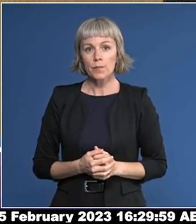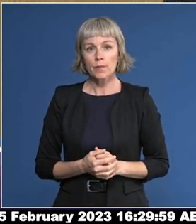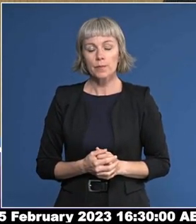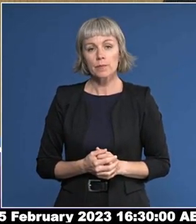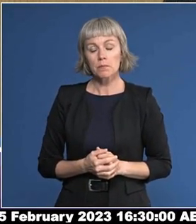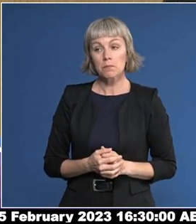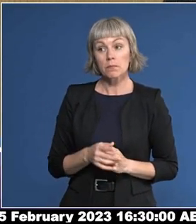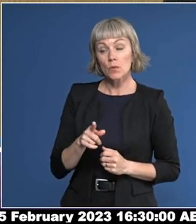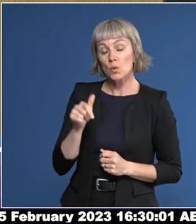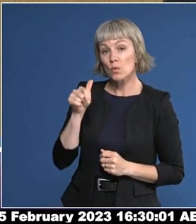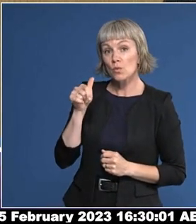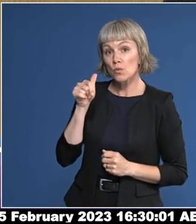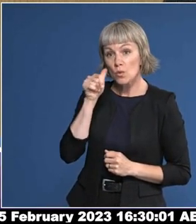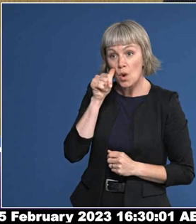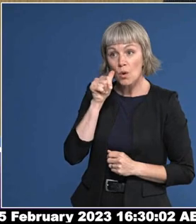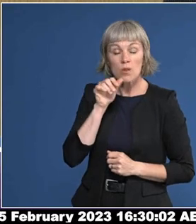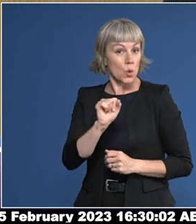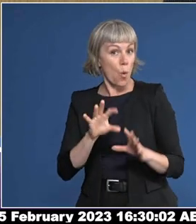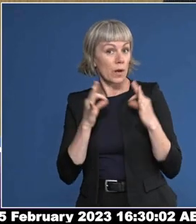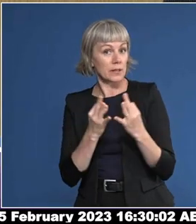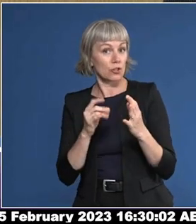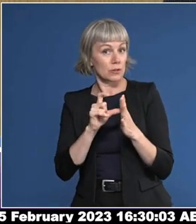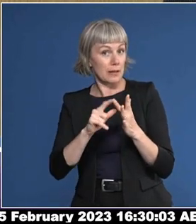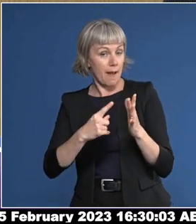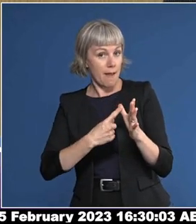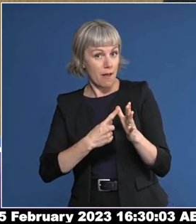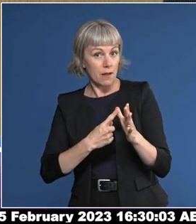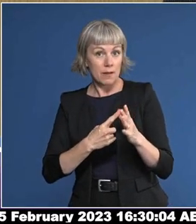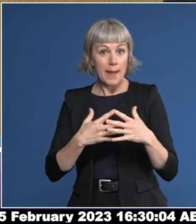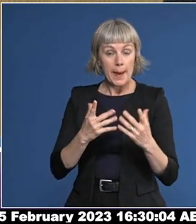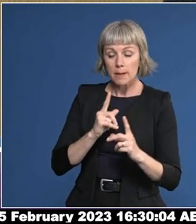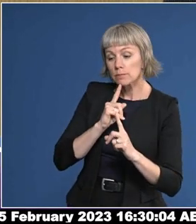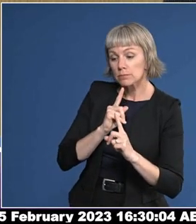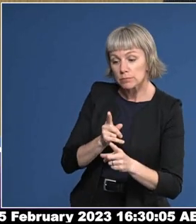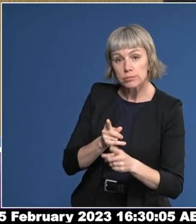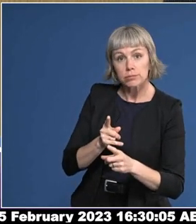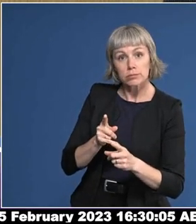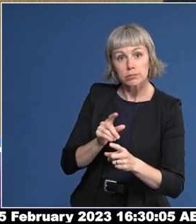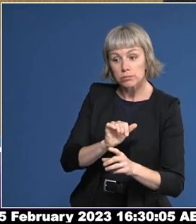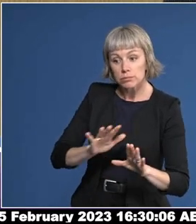Intermediaries Australia given any guidance to your Victorian members on the Victorian scheme? MR HARPER: Yes, we have.